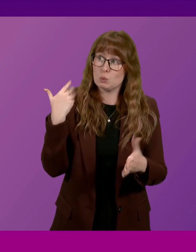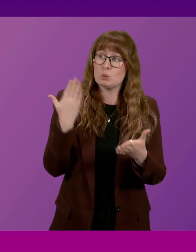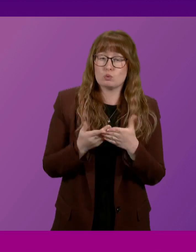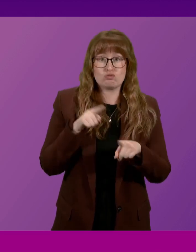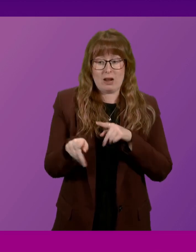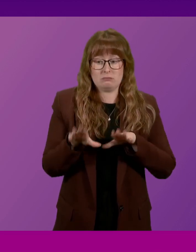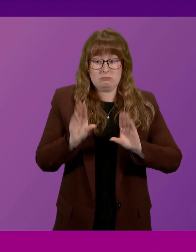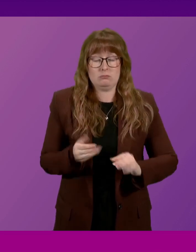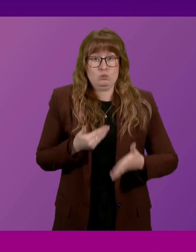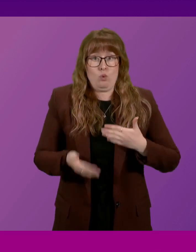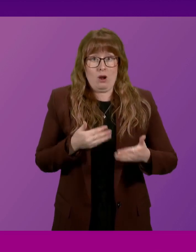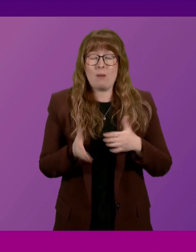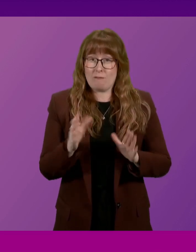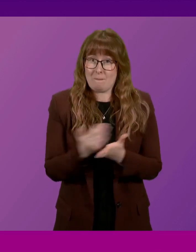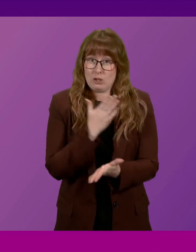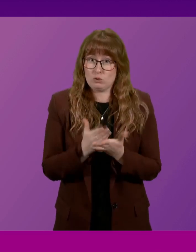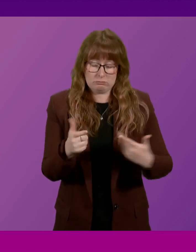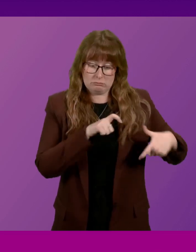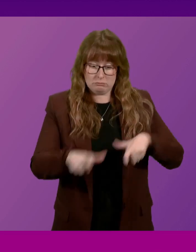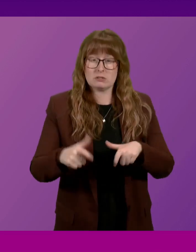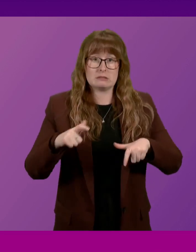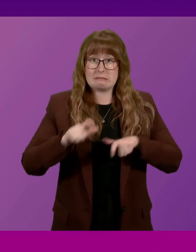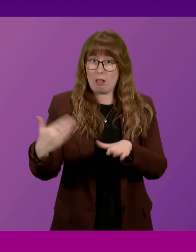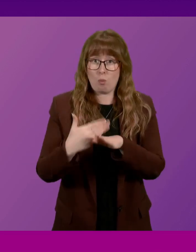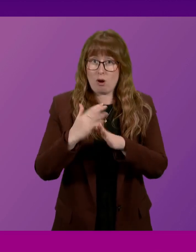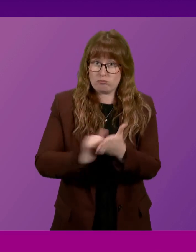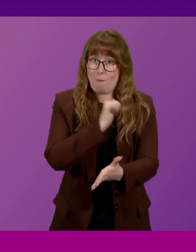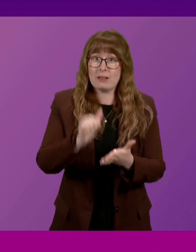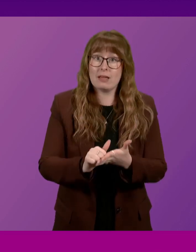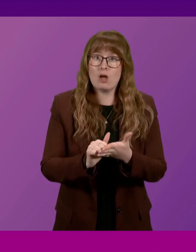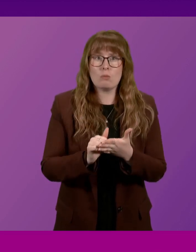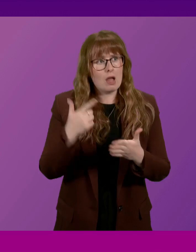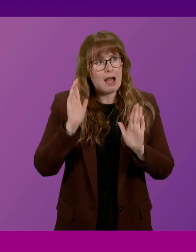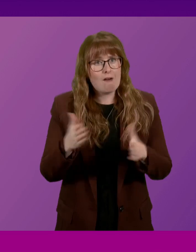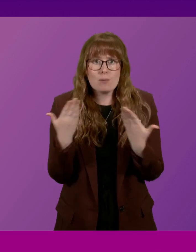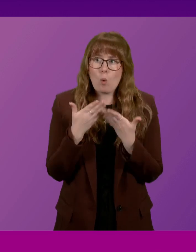issue. We need to make sure that they remain effective. We must be open to challenging the